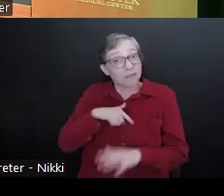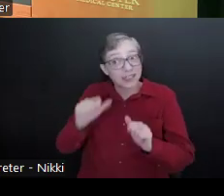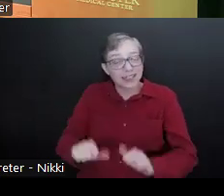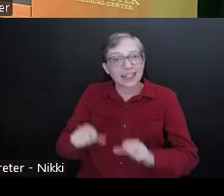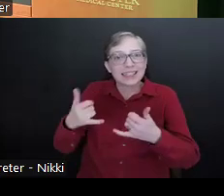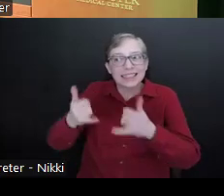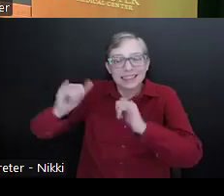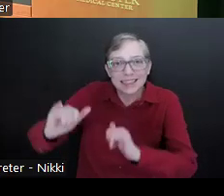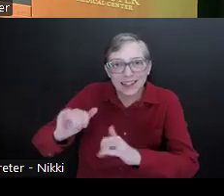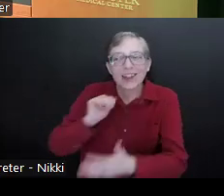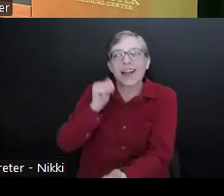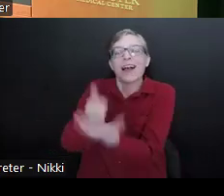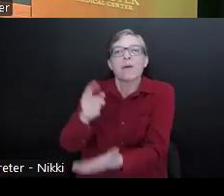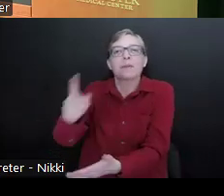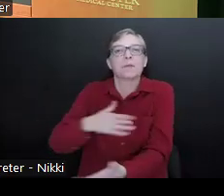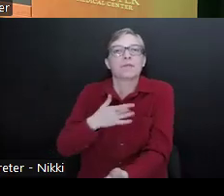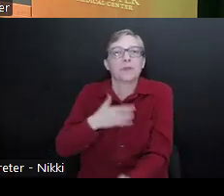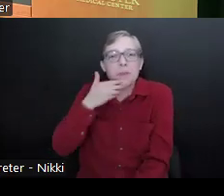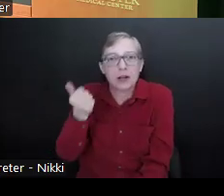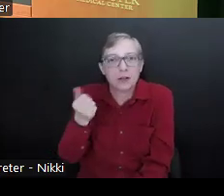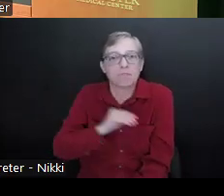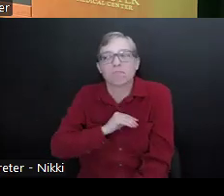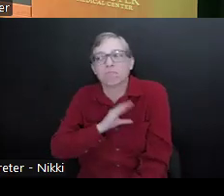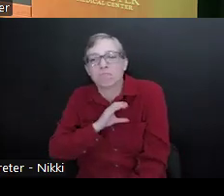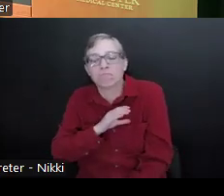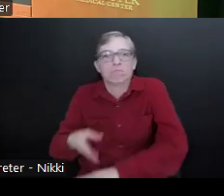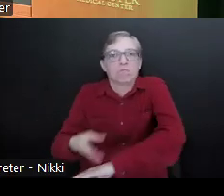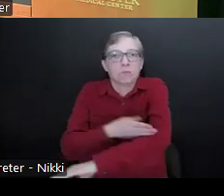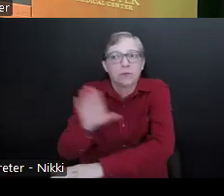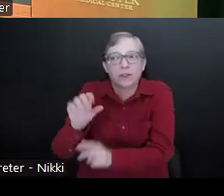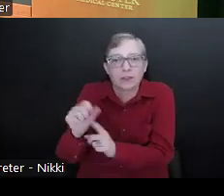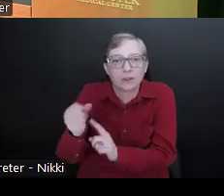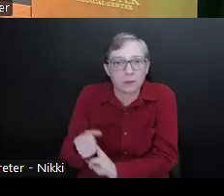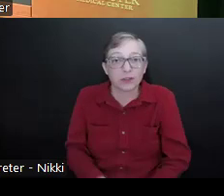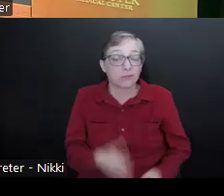of for another kind of purpose and they and they don't really meet criteria for something um there